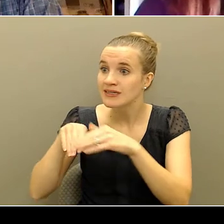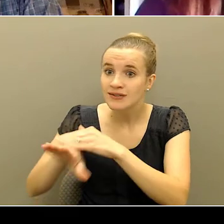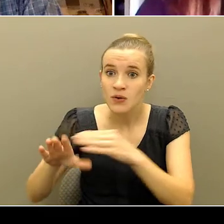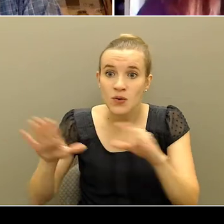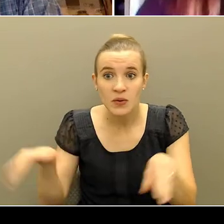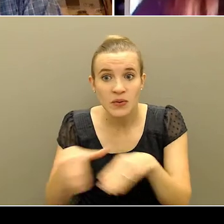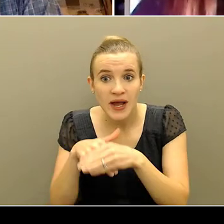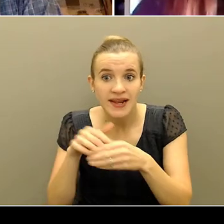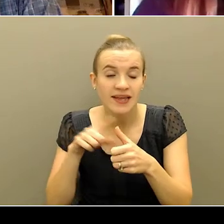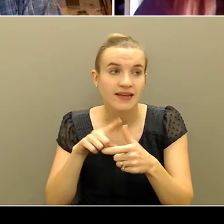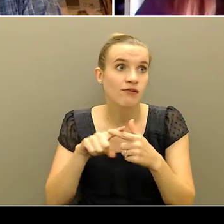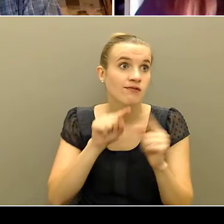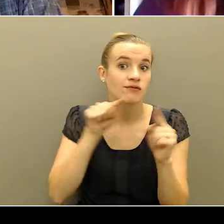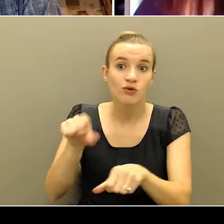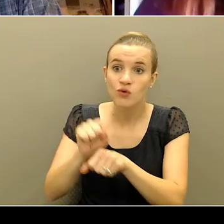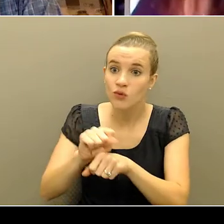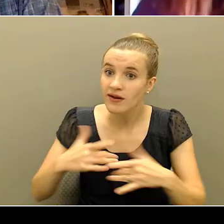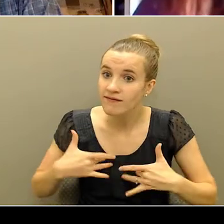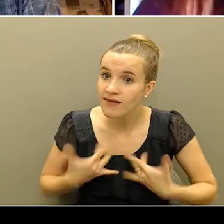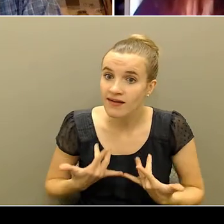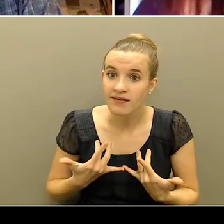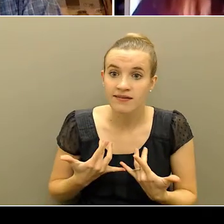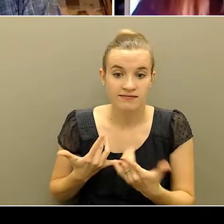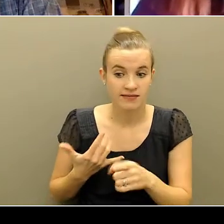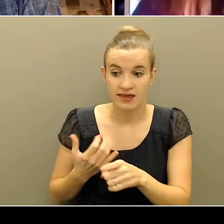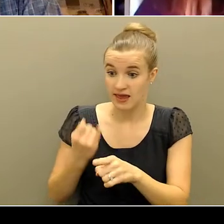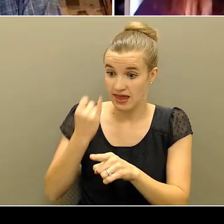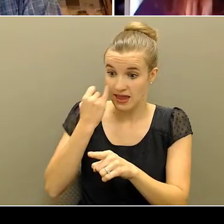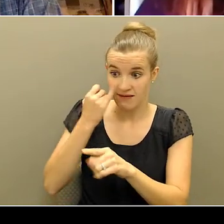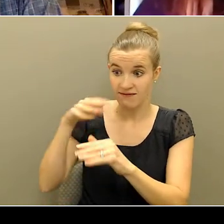not as something new, something access that you that you have to create, but